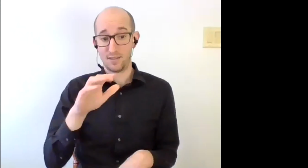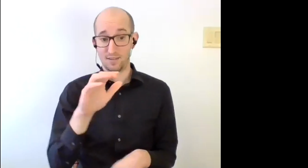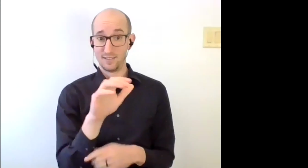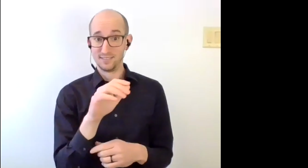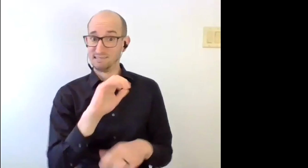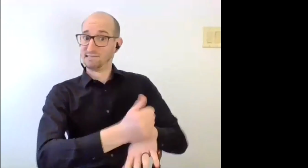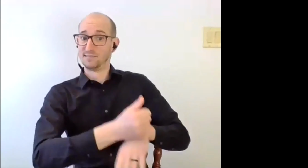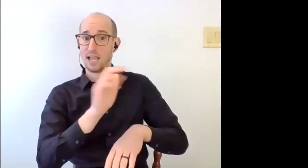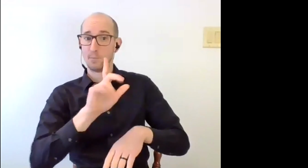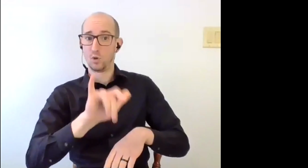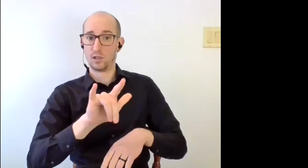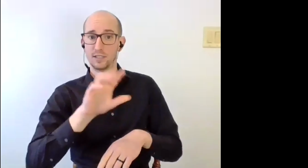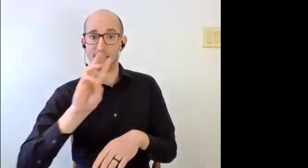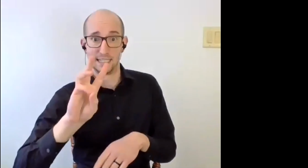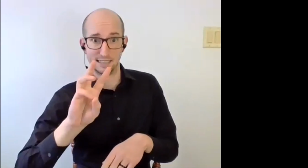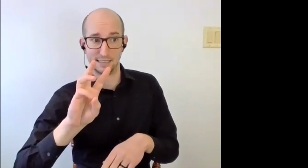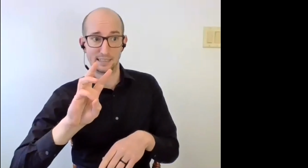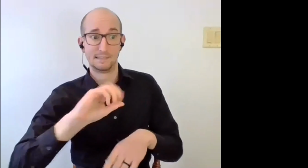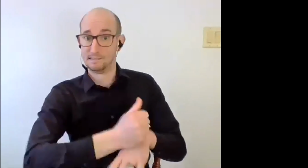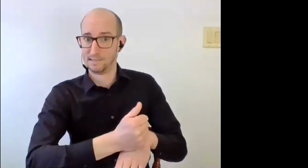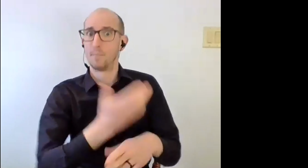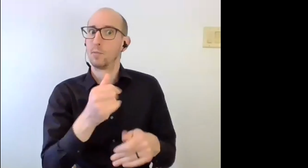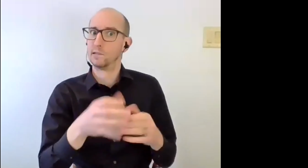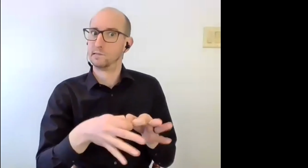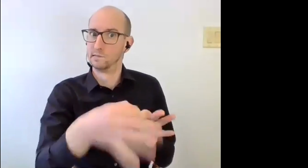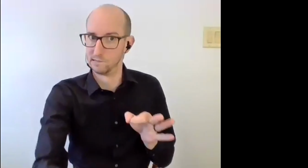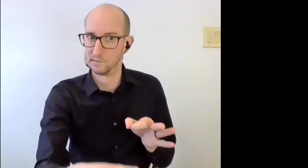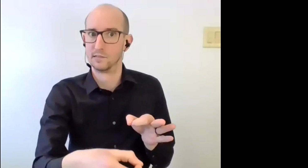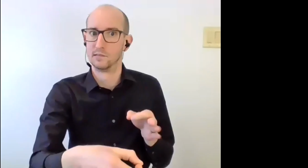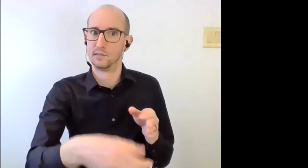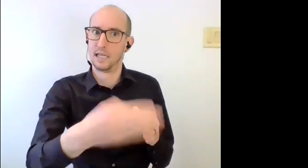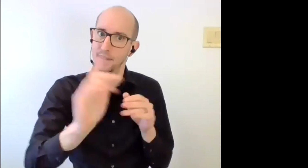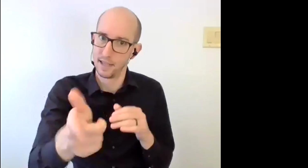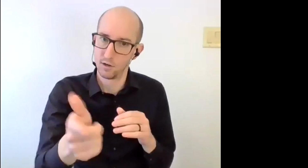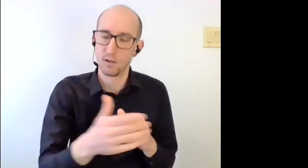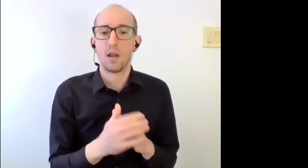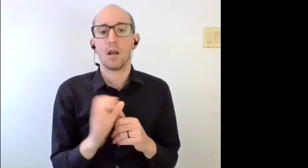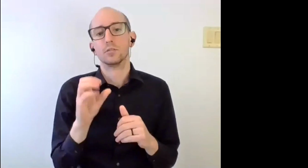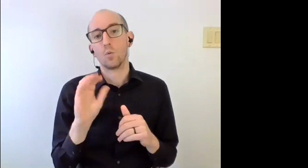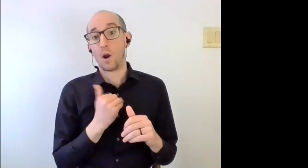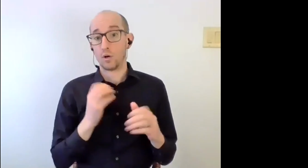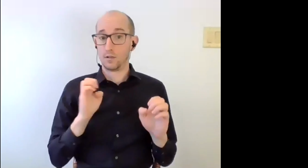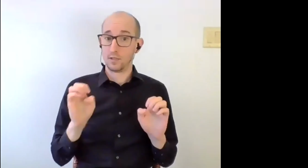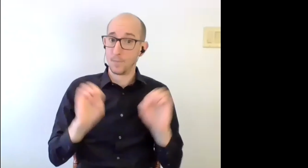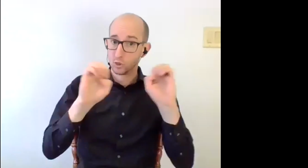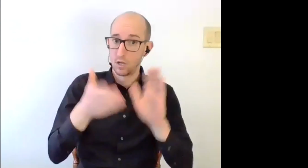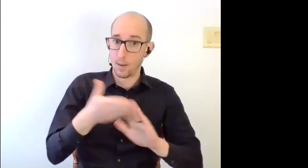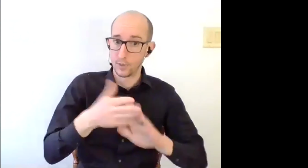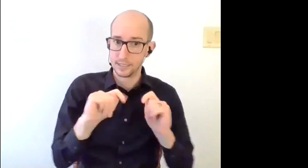ago said he may extend the April 6 time. So we are